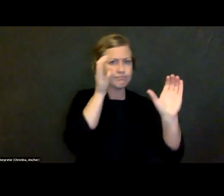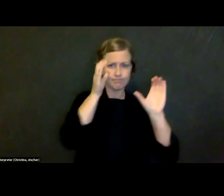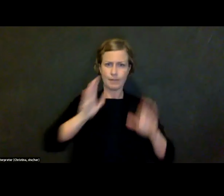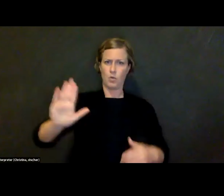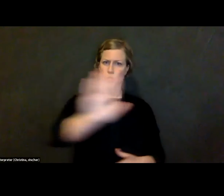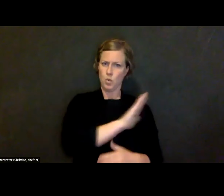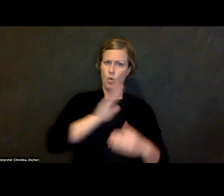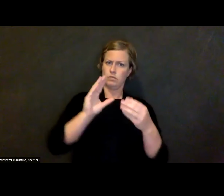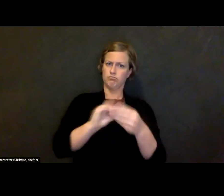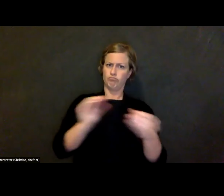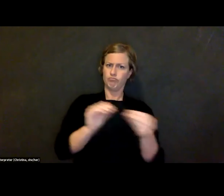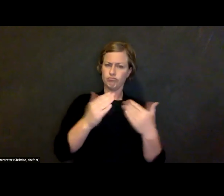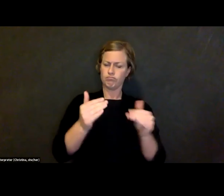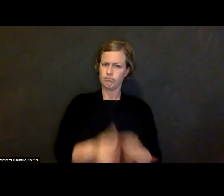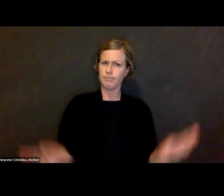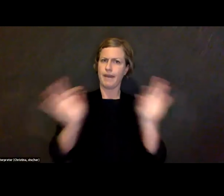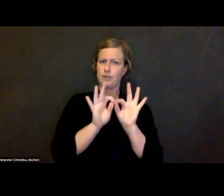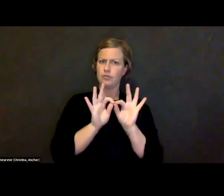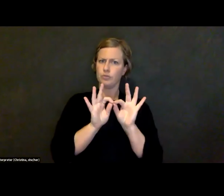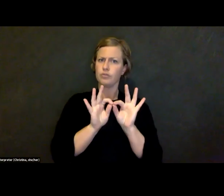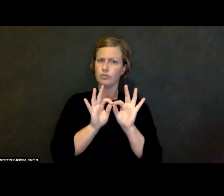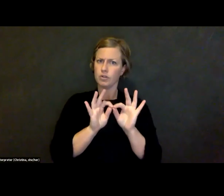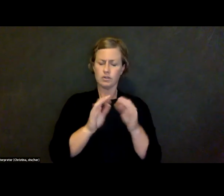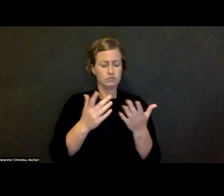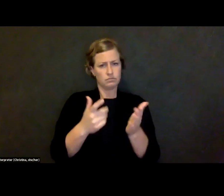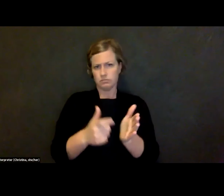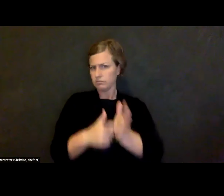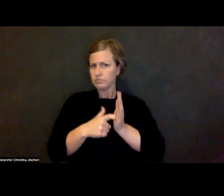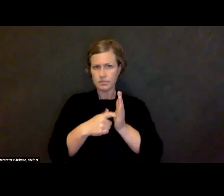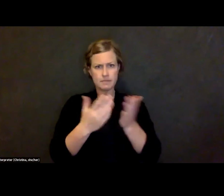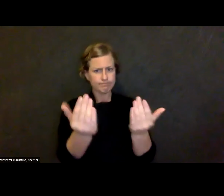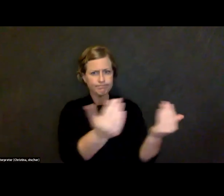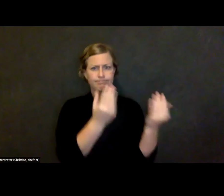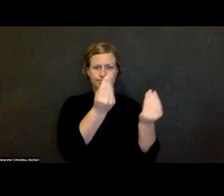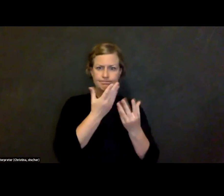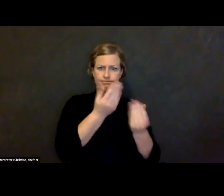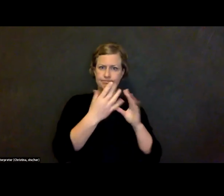I represent is really there to make a difference. Their voices